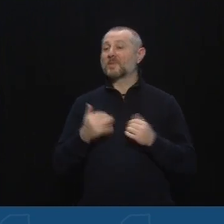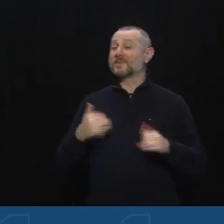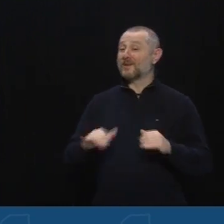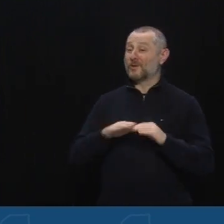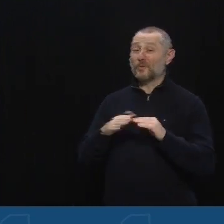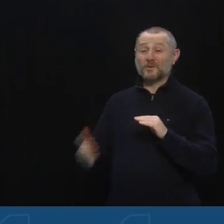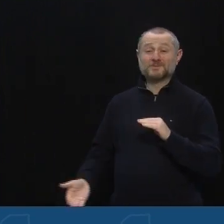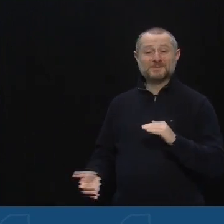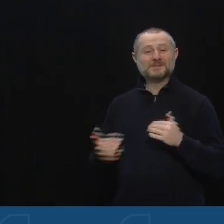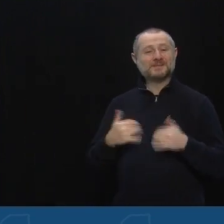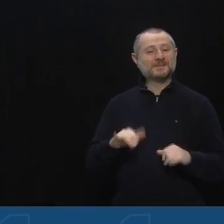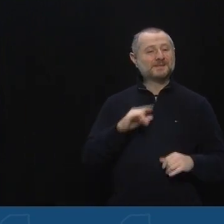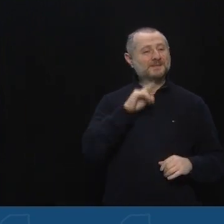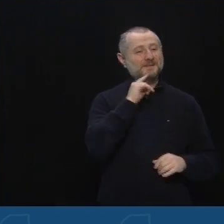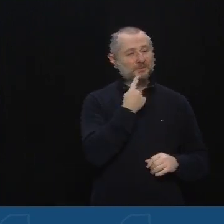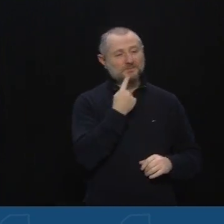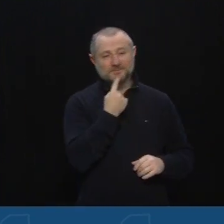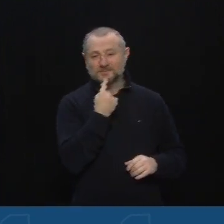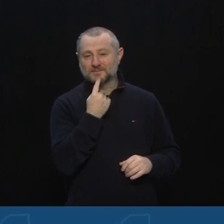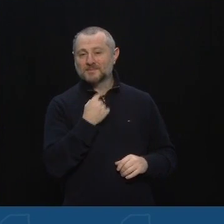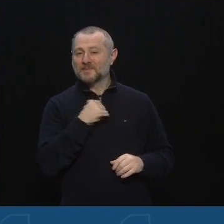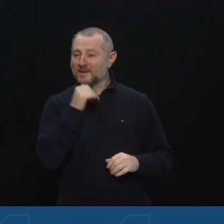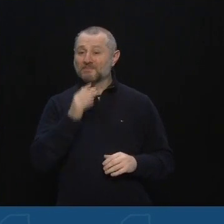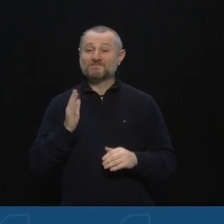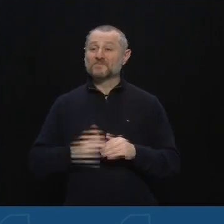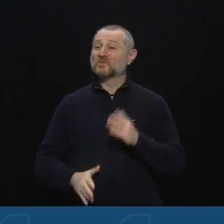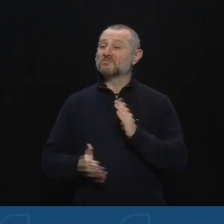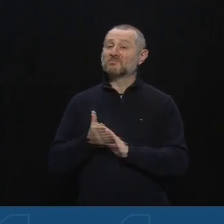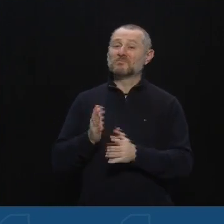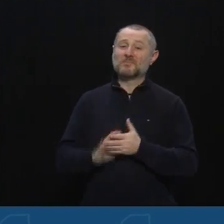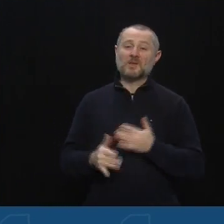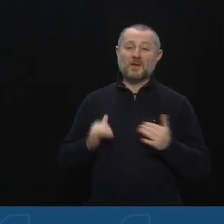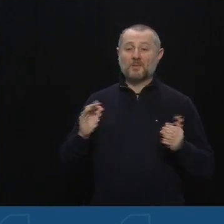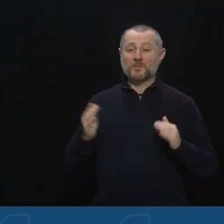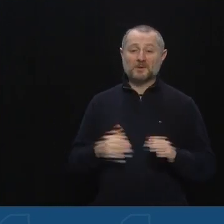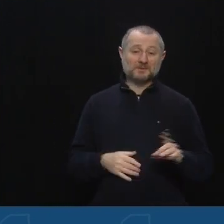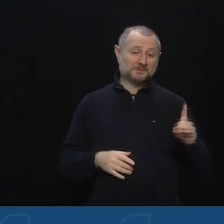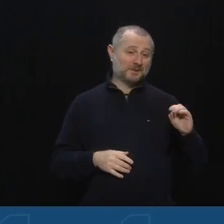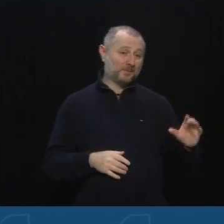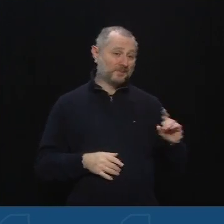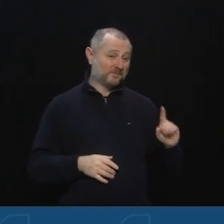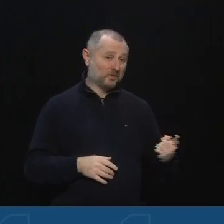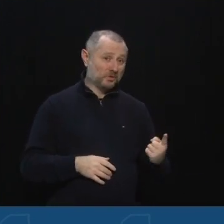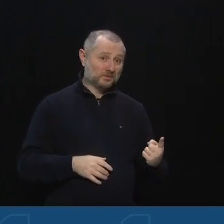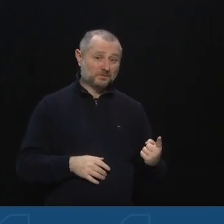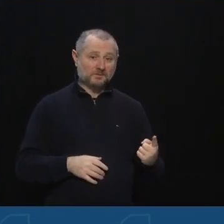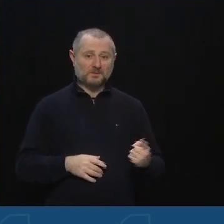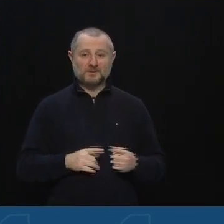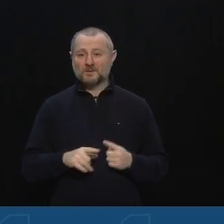HEARTS AND PRAYERS. WE'RE STILL GOING TO TAKE THIS SERIOUSLY, THOUG.